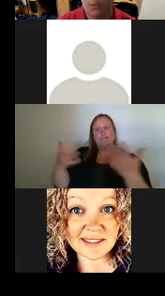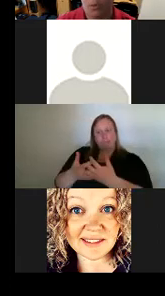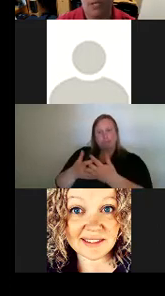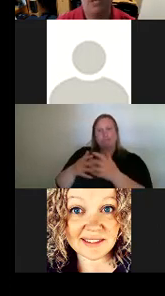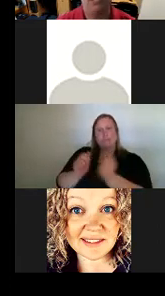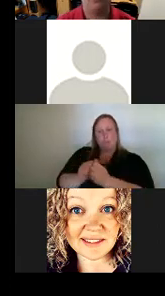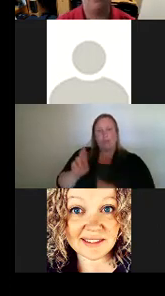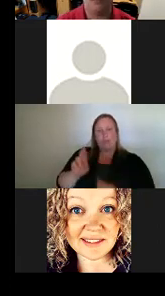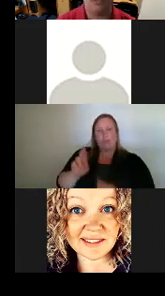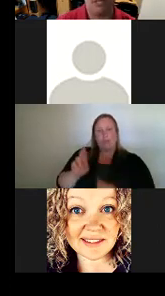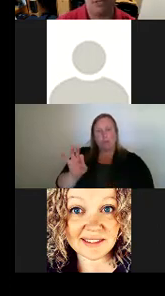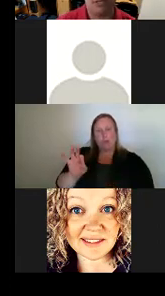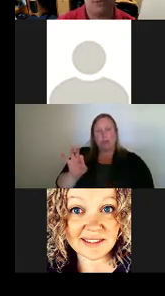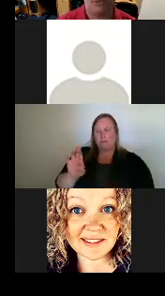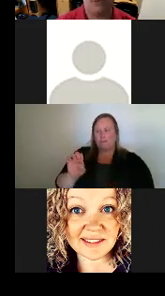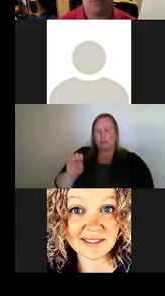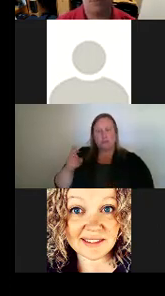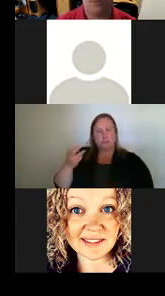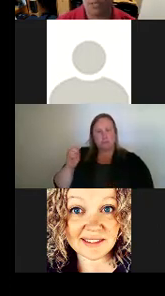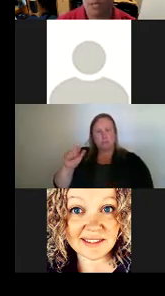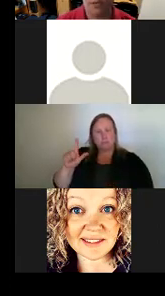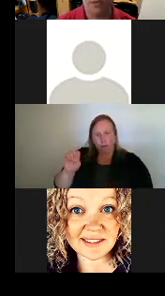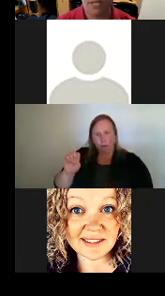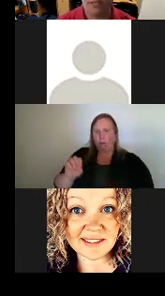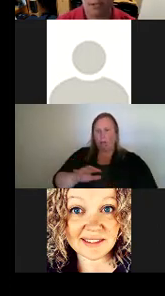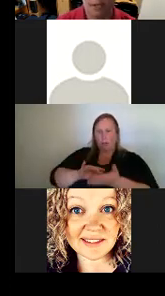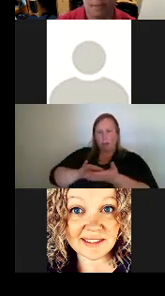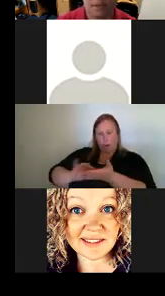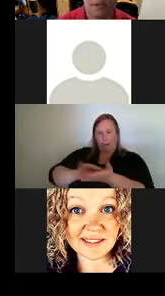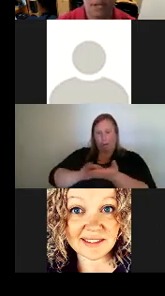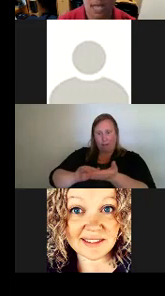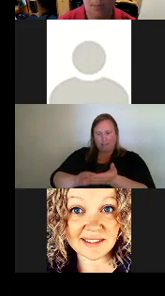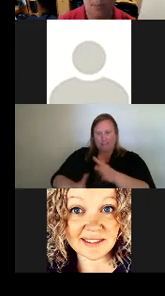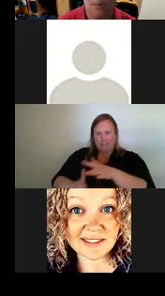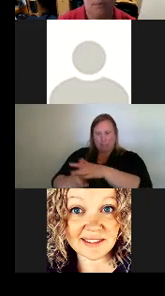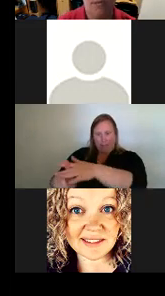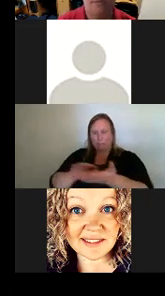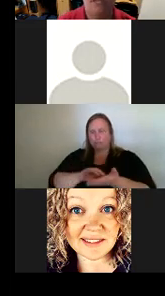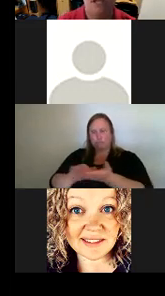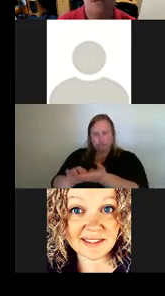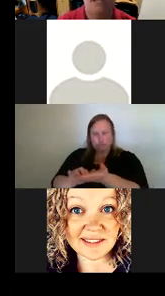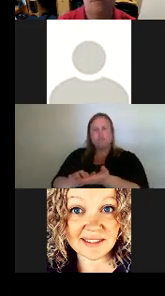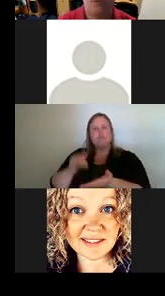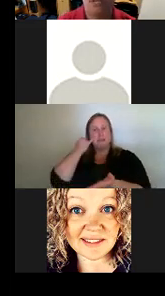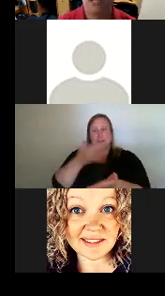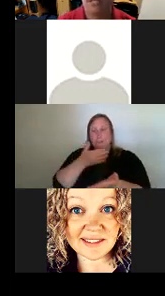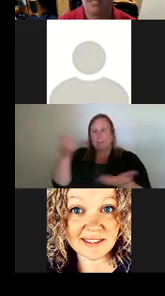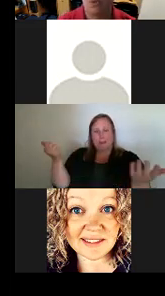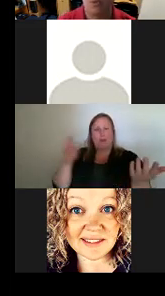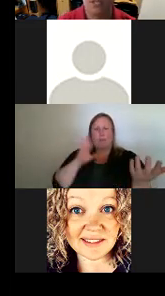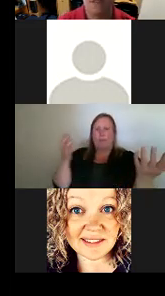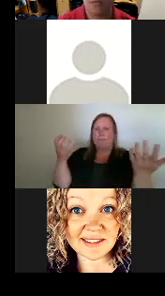IT'S IMPORTANT TO CONSIDER WHICH WILL BE COMPATIBLE WITH